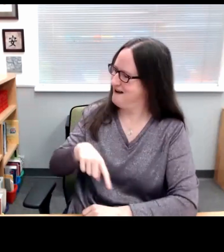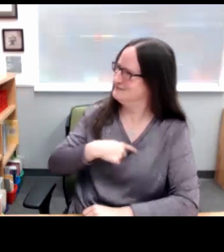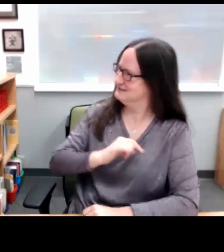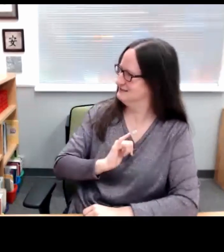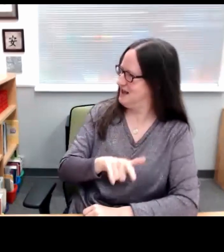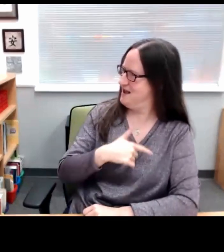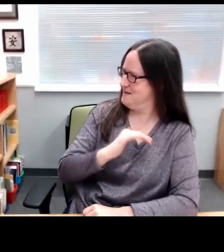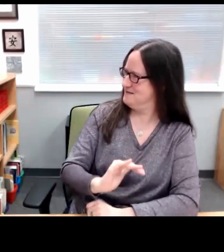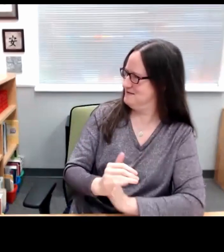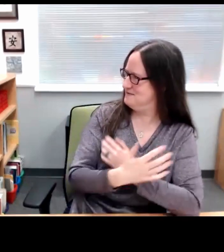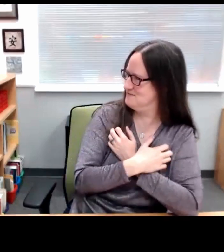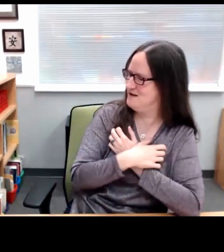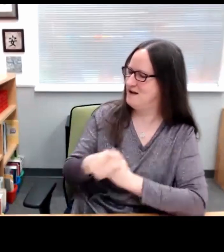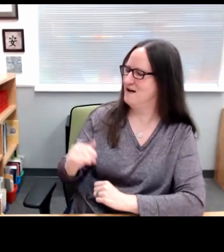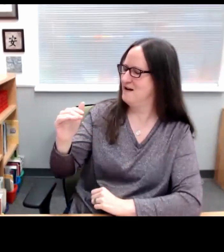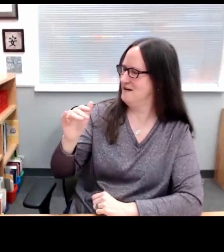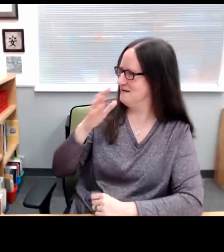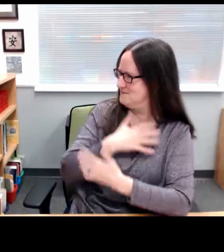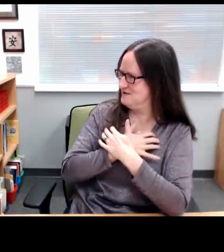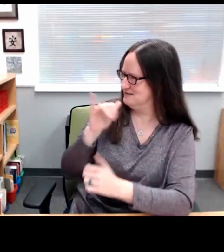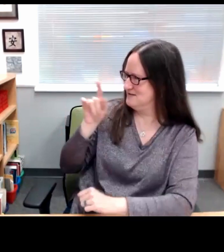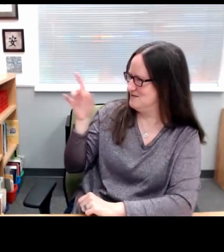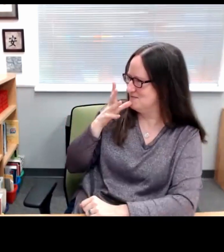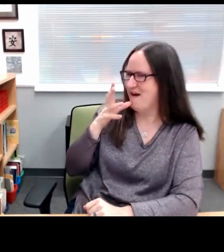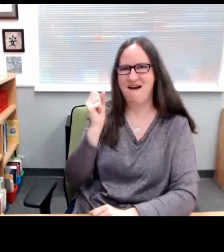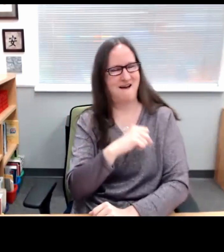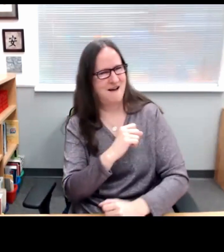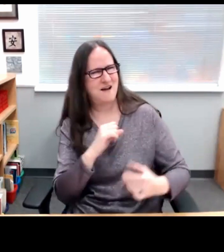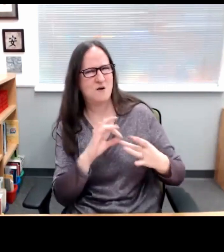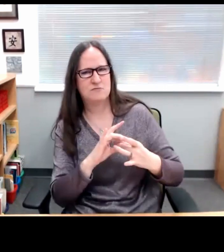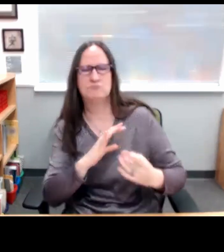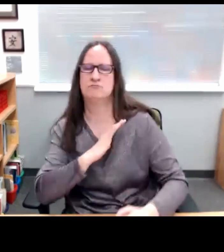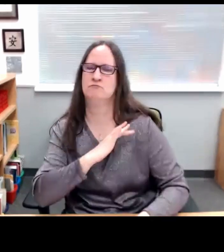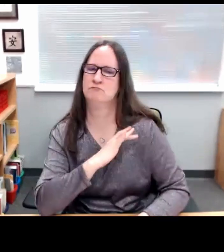And the sense is, yeah, that's like me, I'm like the little bear and the big bear bears like you